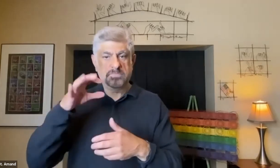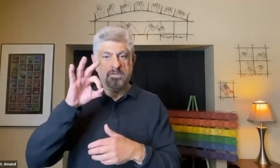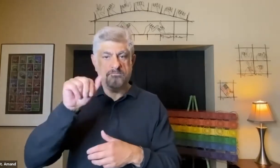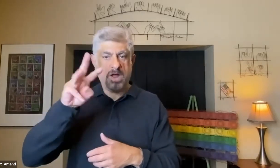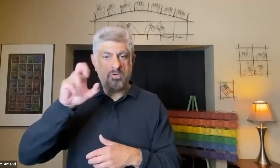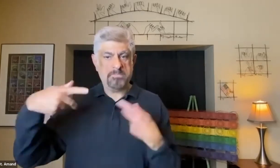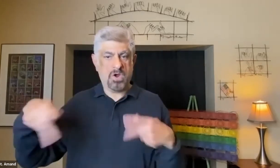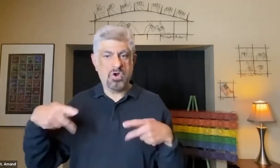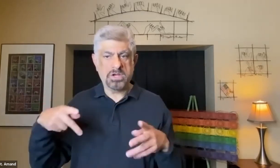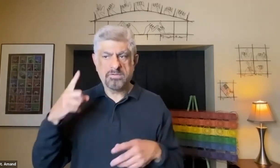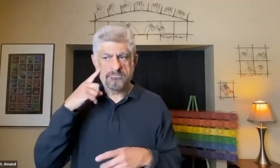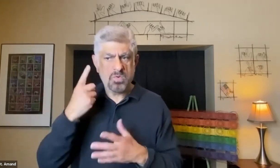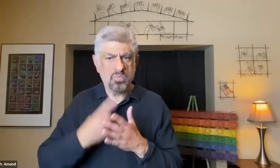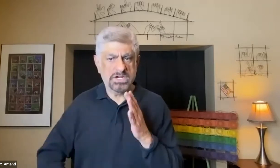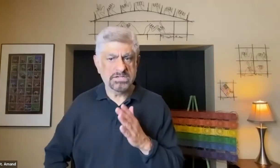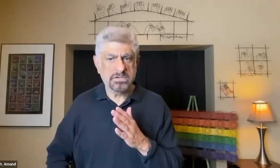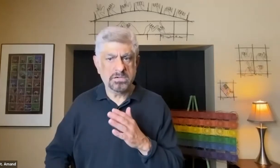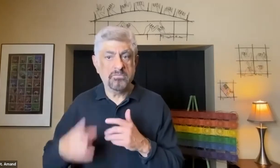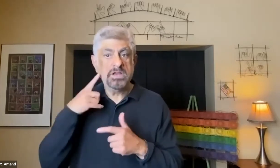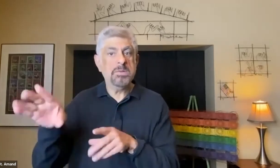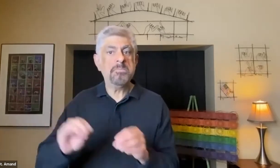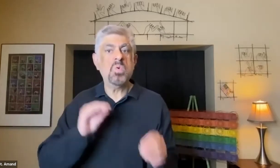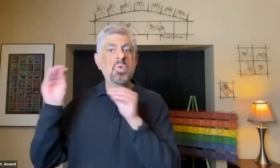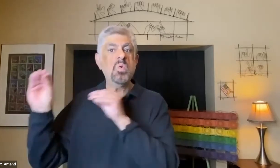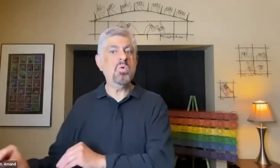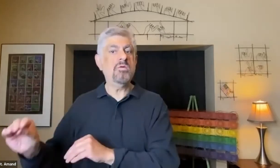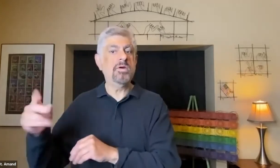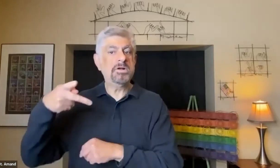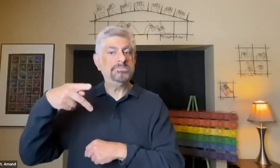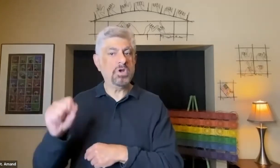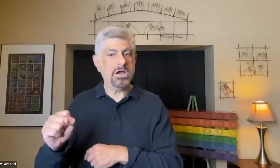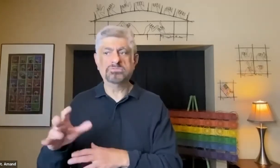and one time he came to me and asked me if he could have